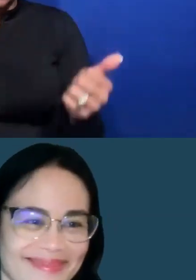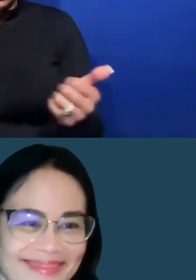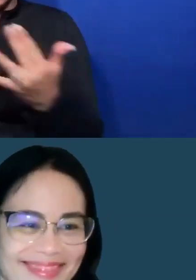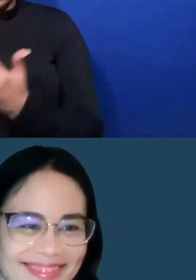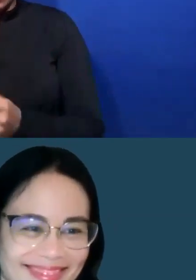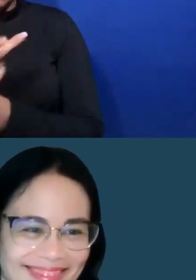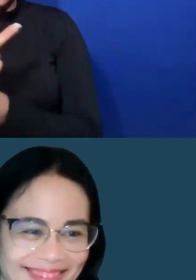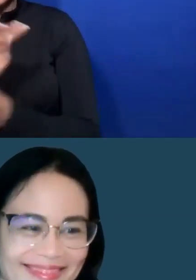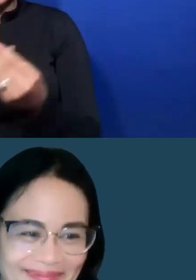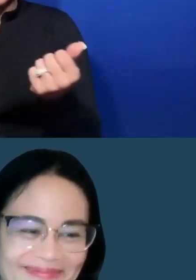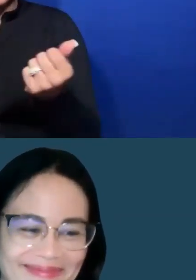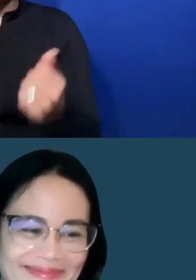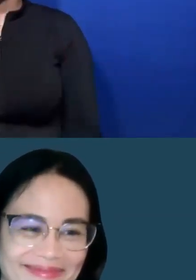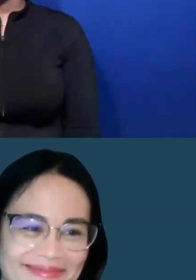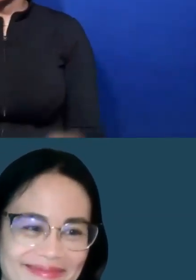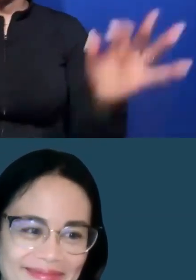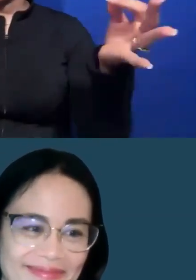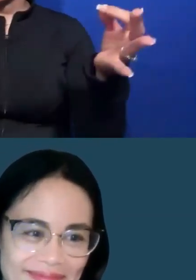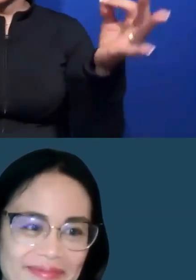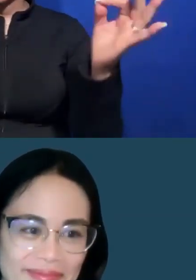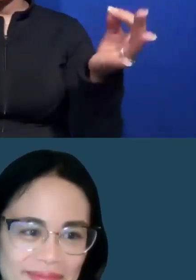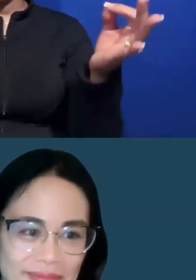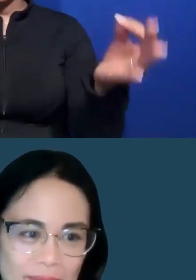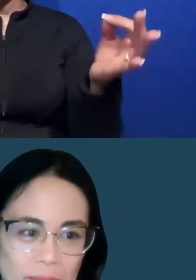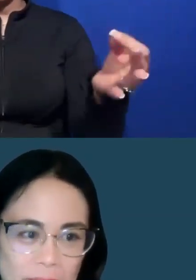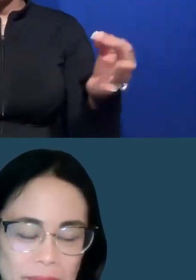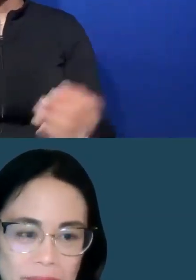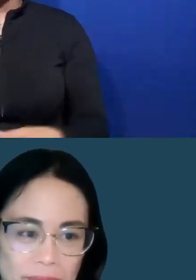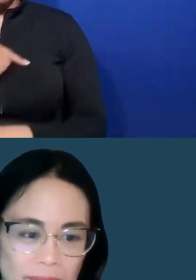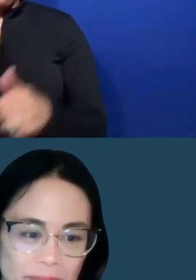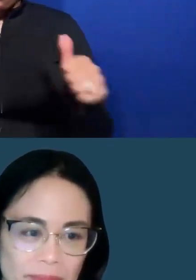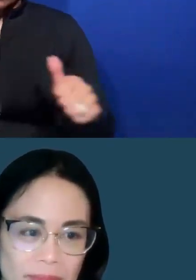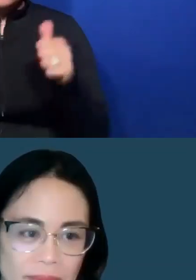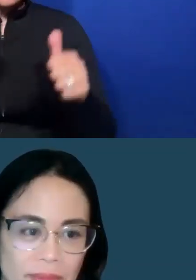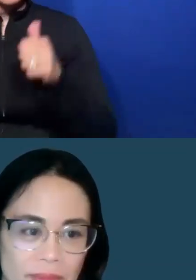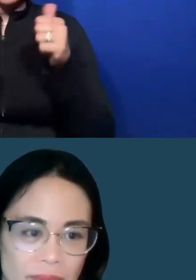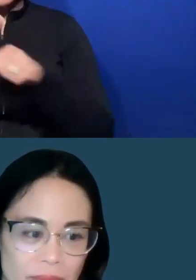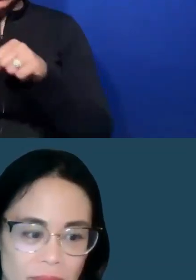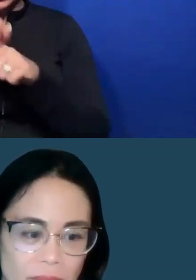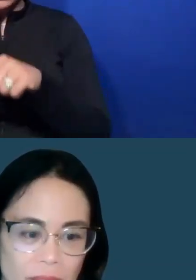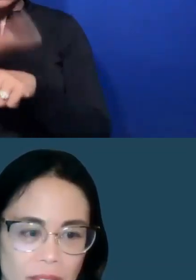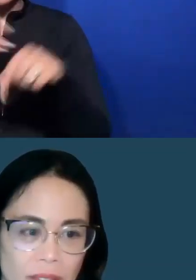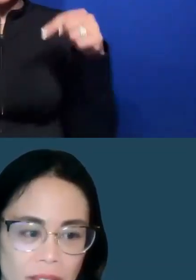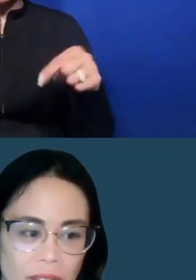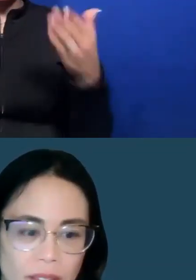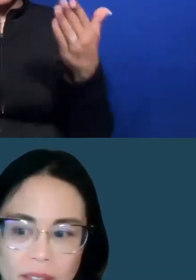Absolutely. We are actively working on it. You might see some familiar faces here at the subcommittee hearing.